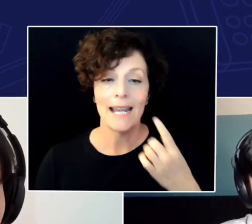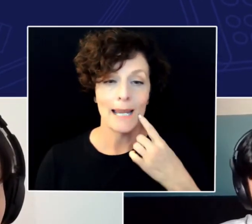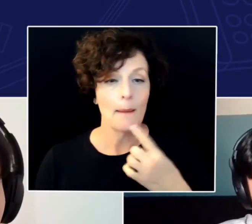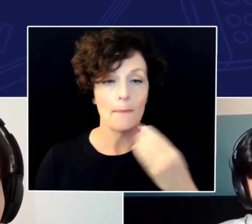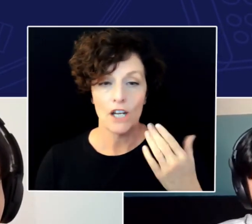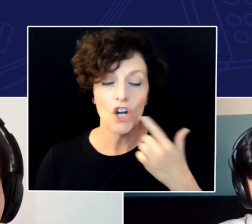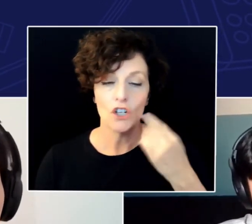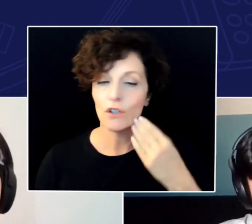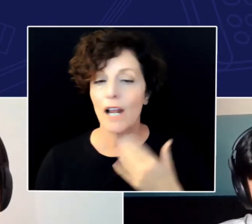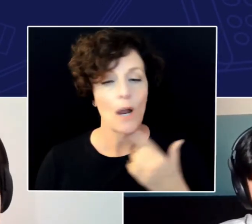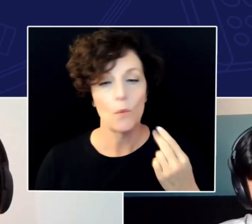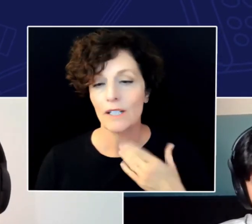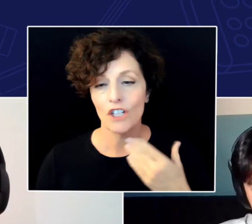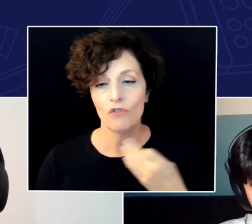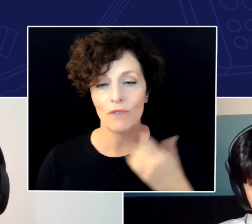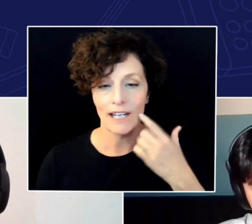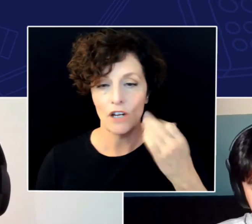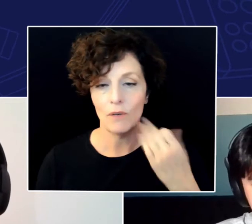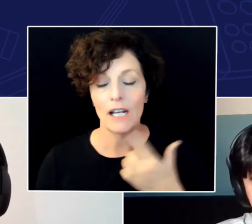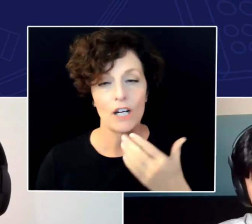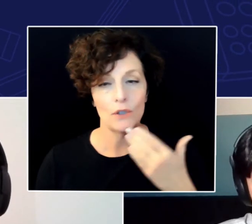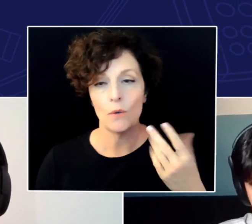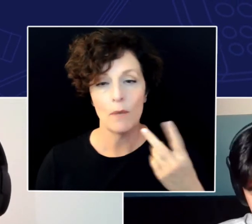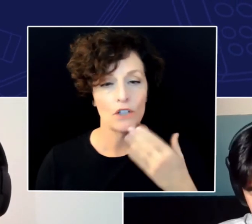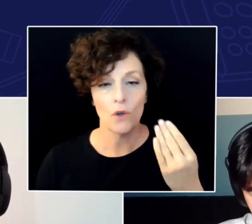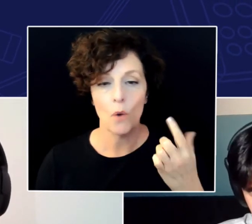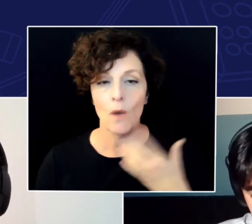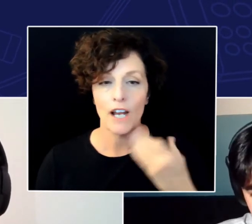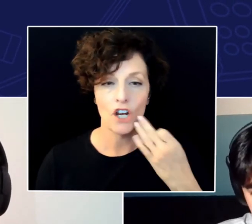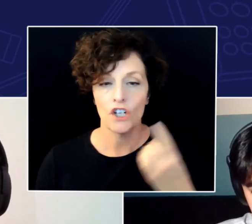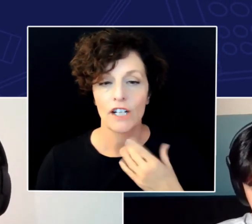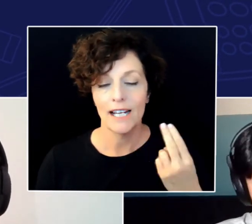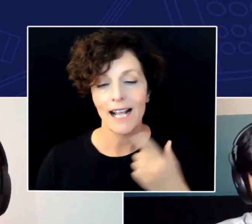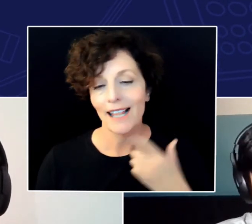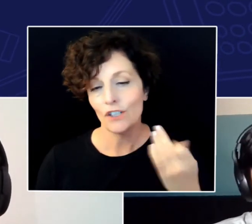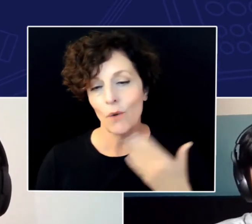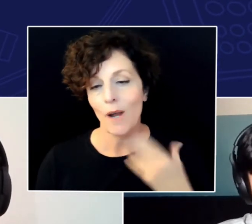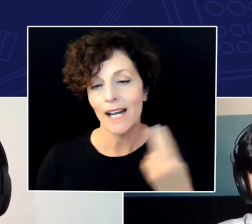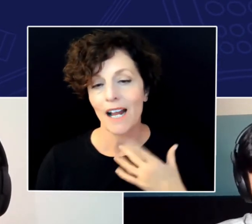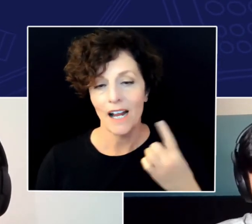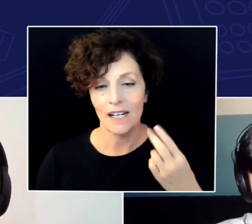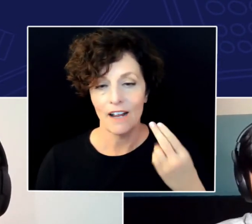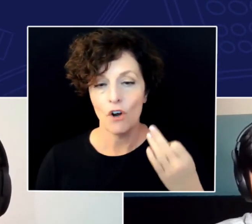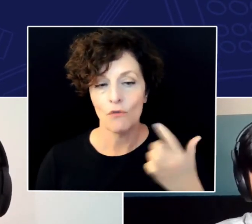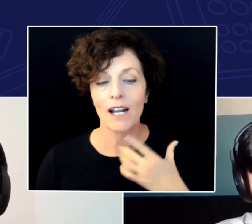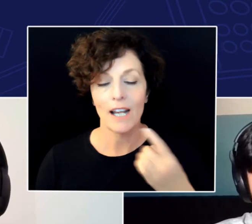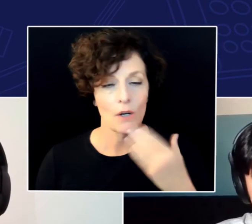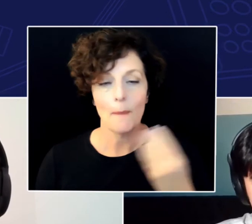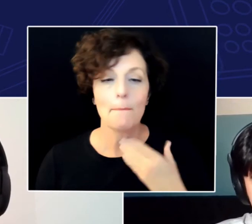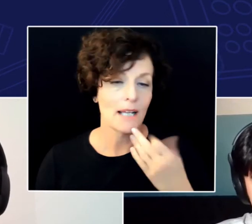Because I wasn’t -- I couldn’t really rely too much on what I heard in class so I just kind of relied on myself